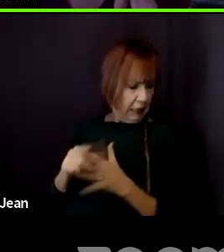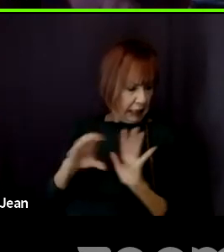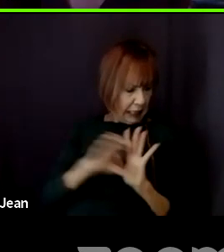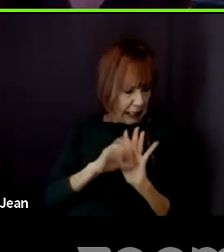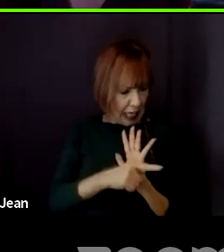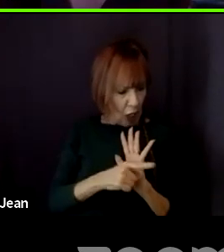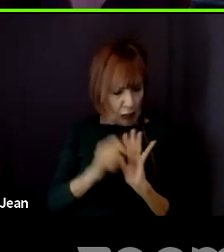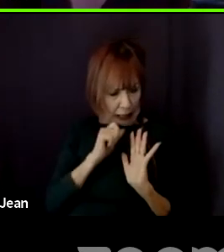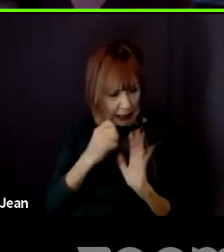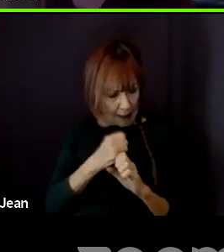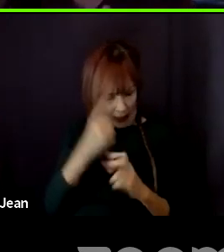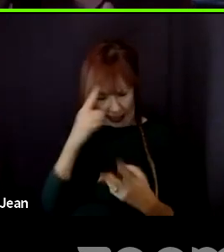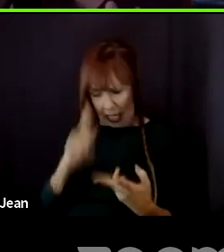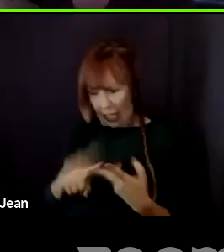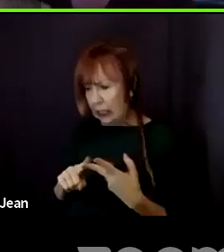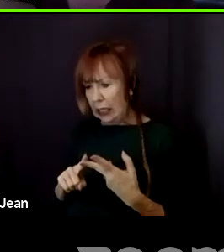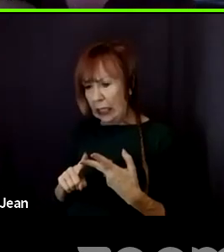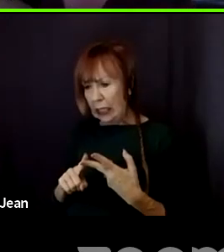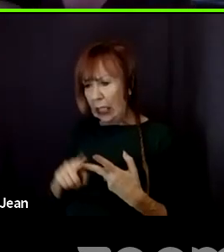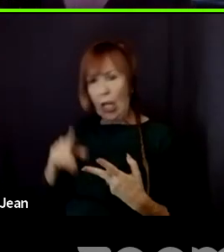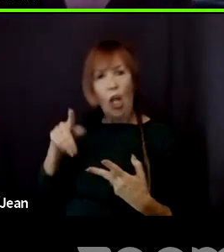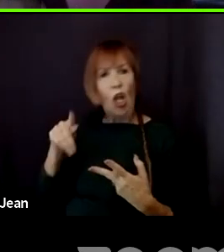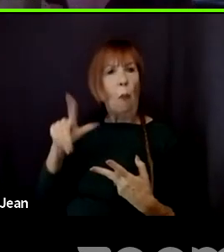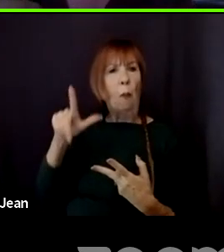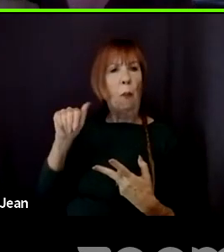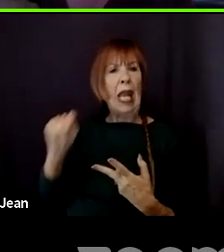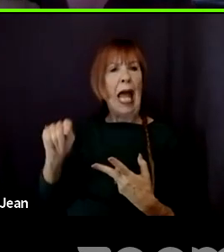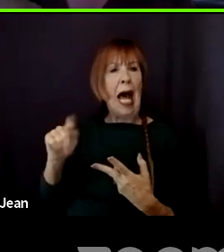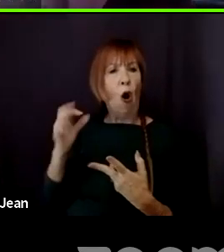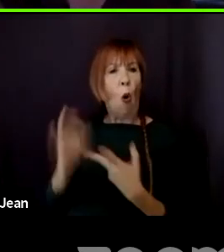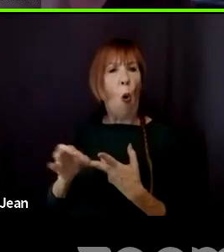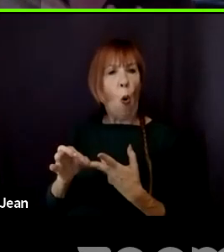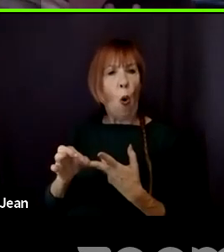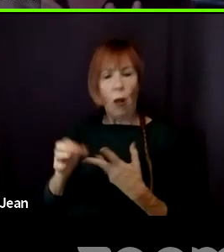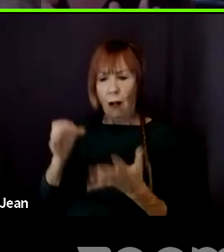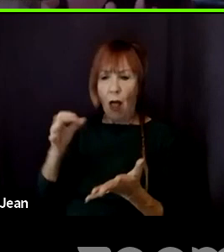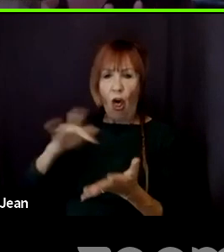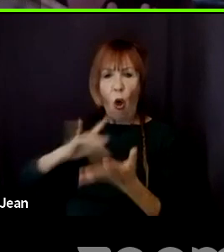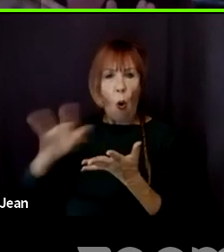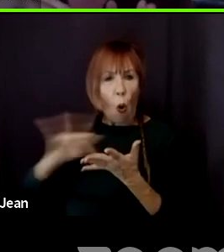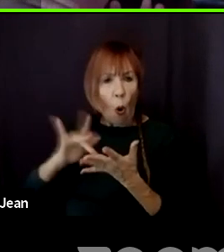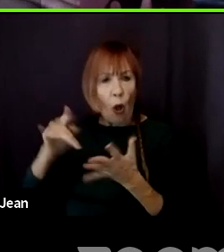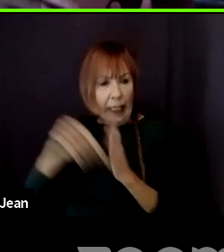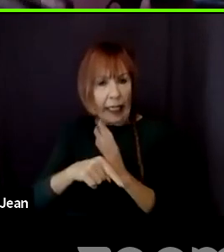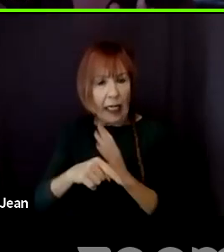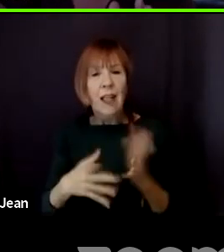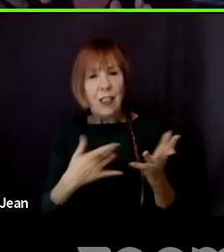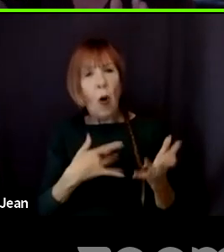This plot hole is here, so before I send it out and making sure I fix the problems that I found